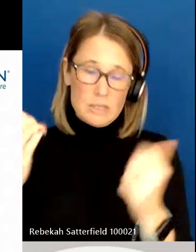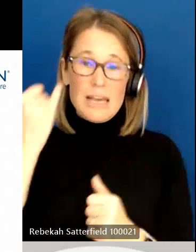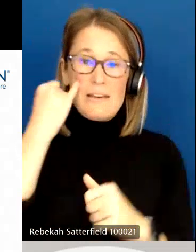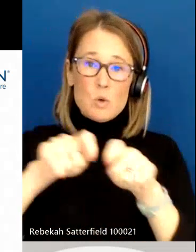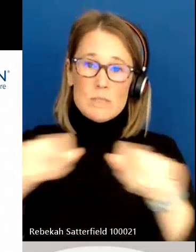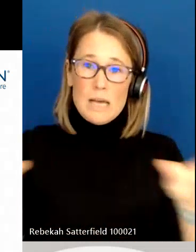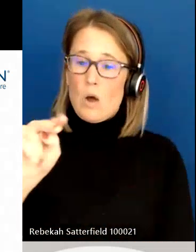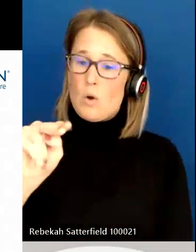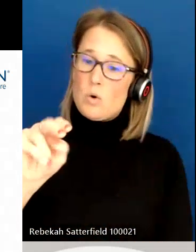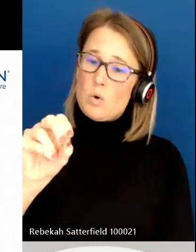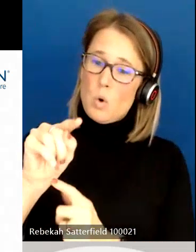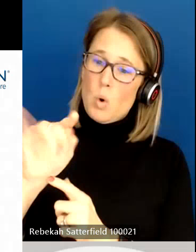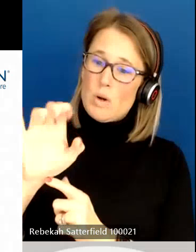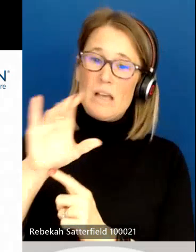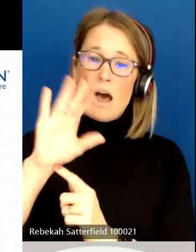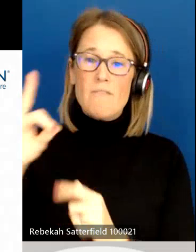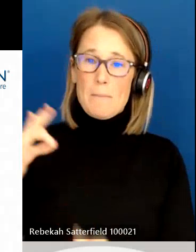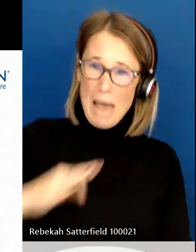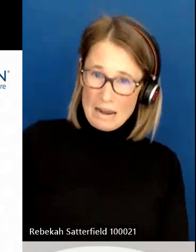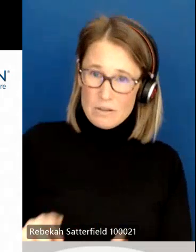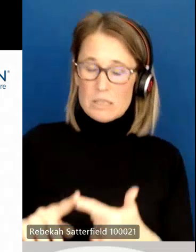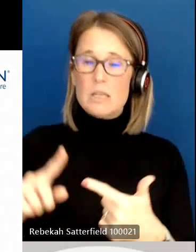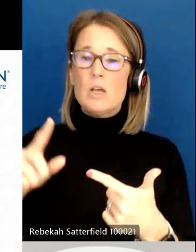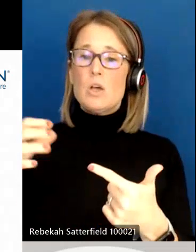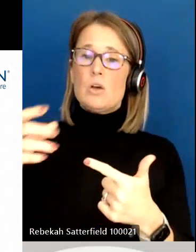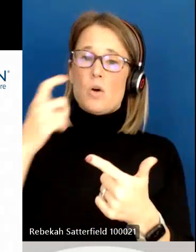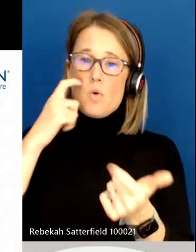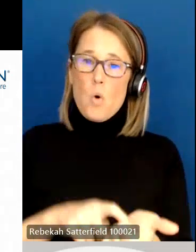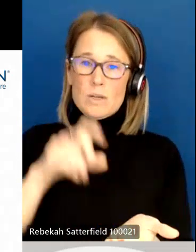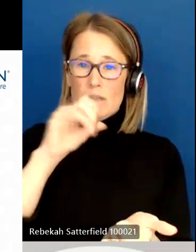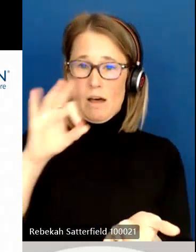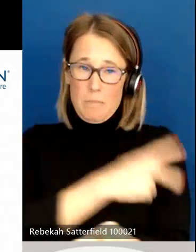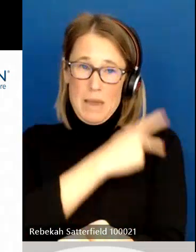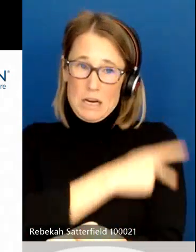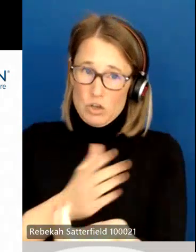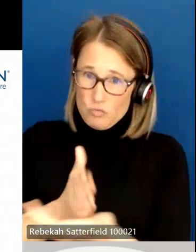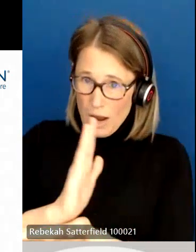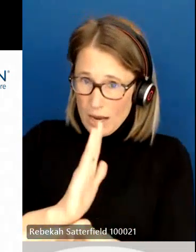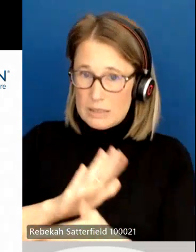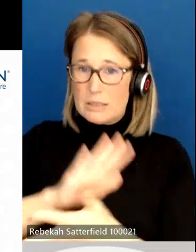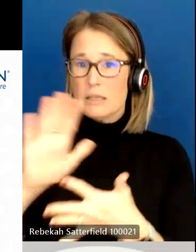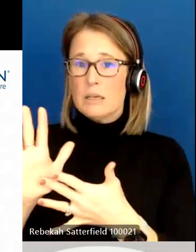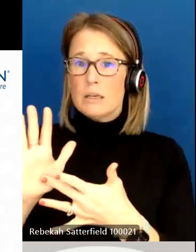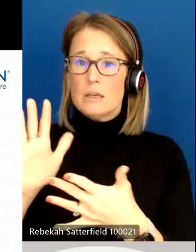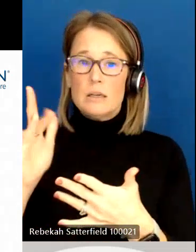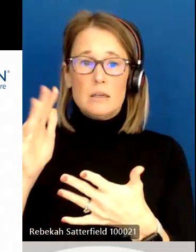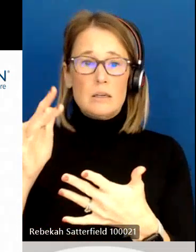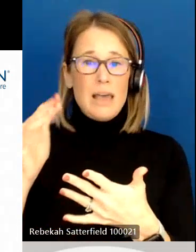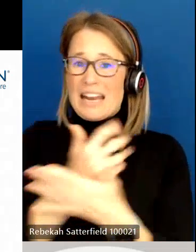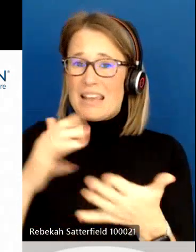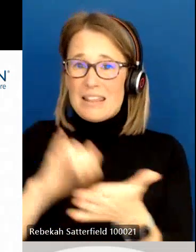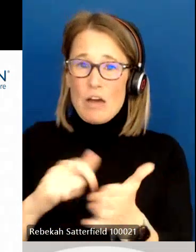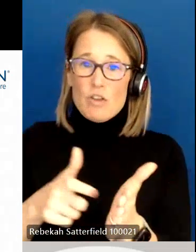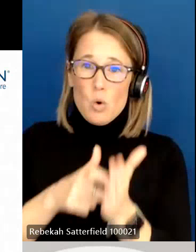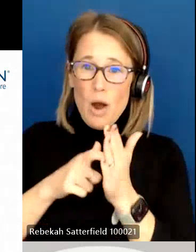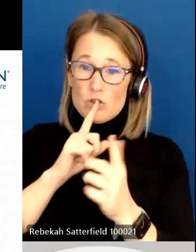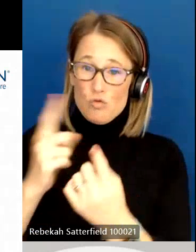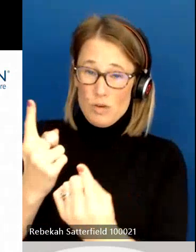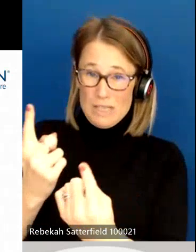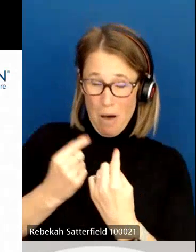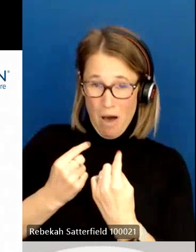benefits notices of patient rights notices um uh that require a response back you need to make it